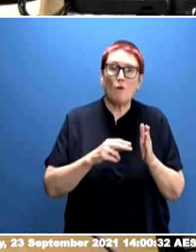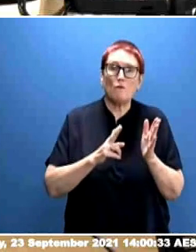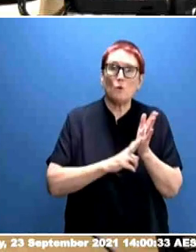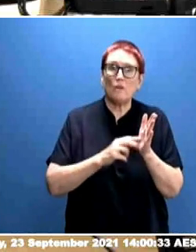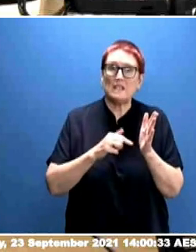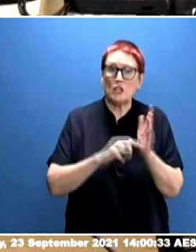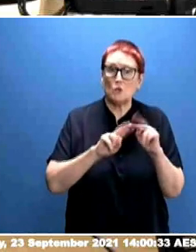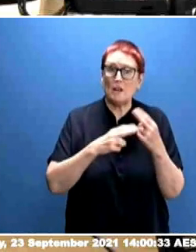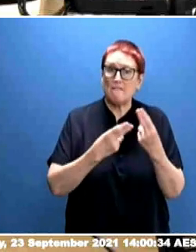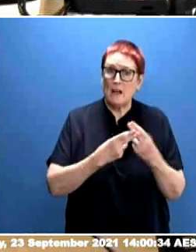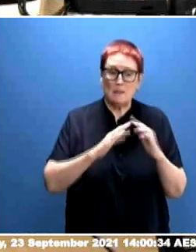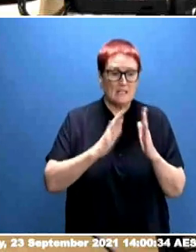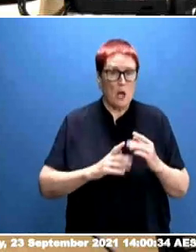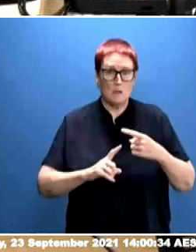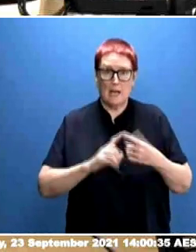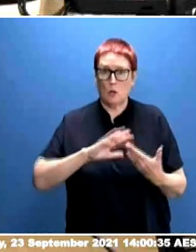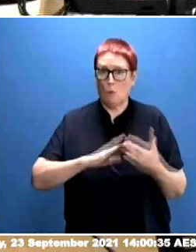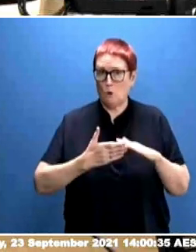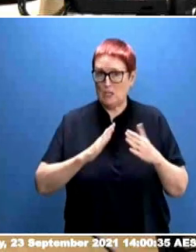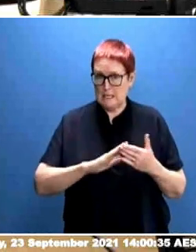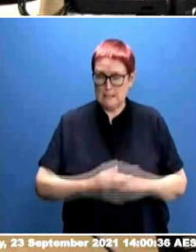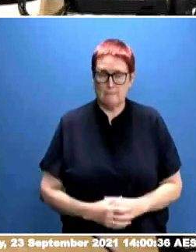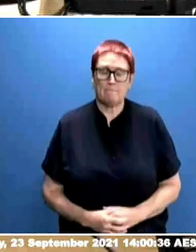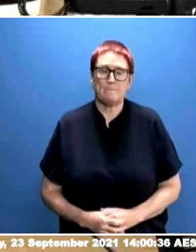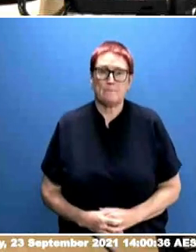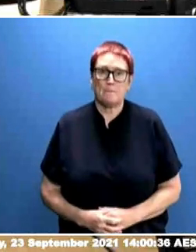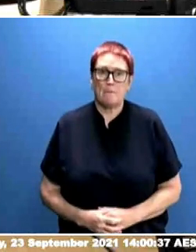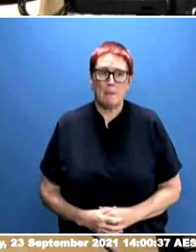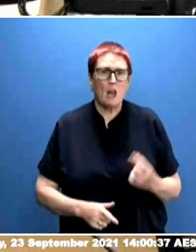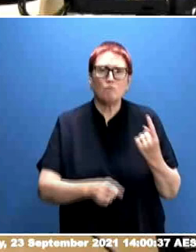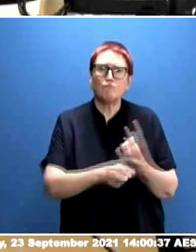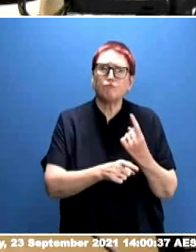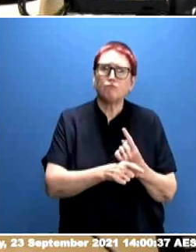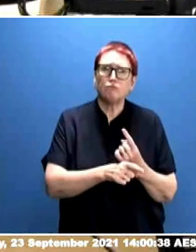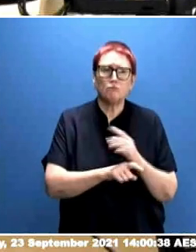Housing and Communities who will speak about the office and administration of the